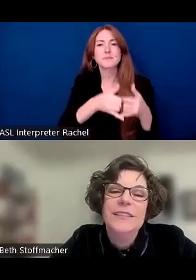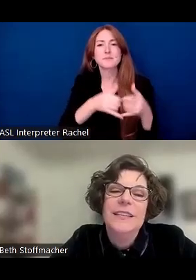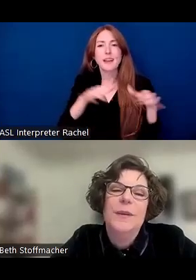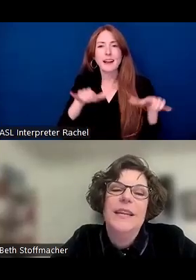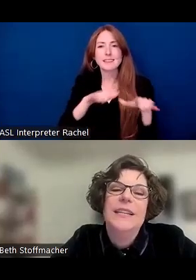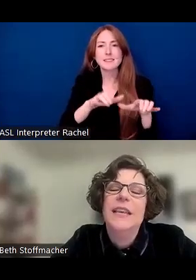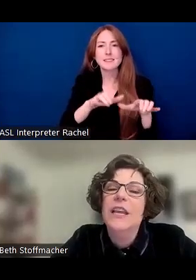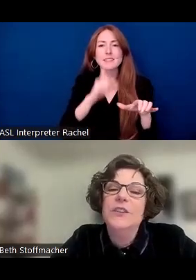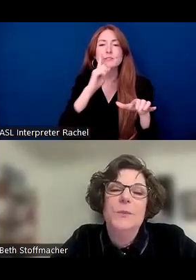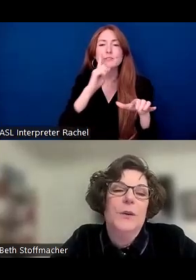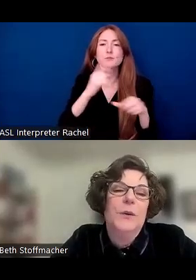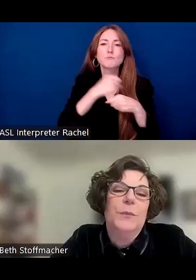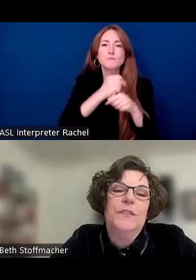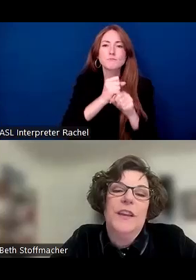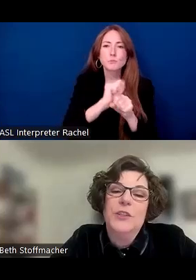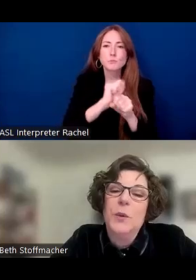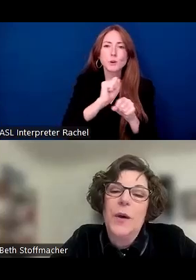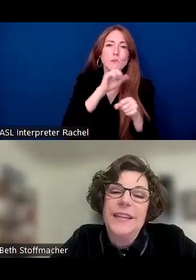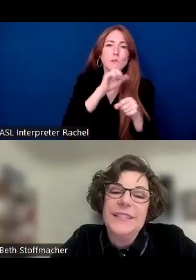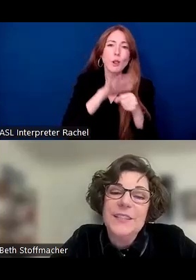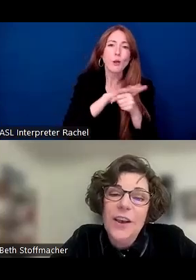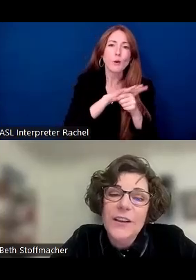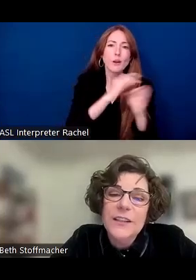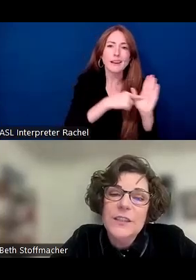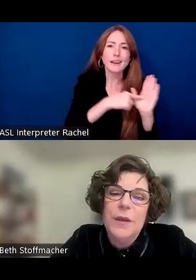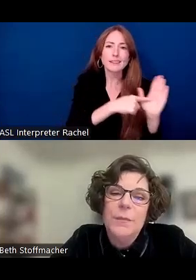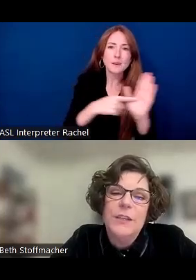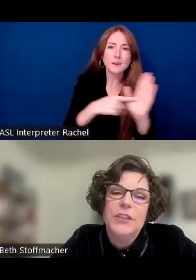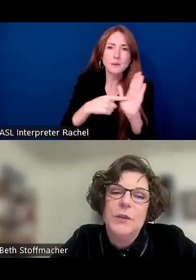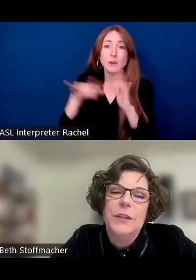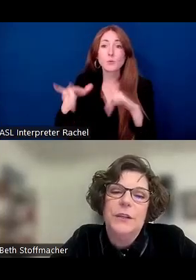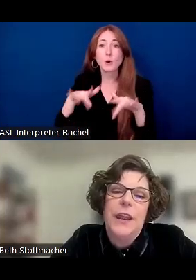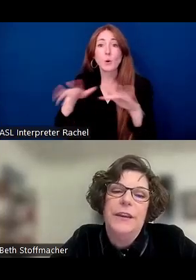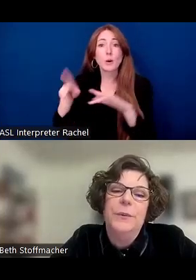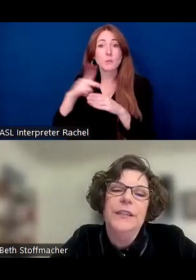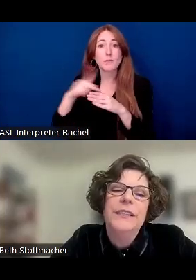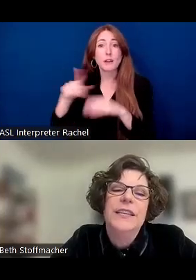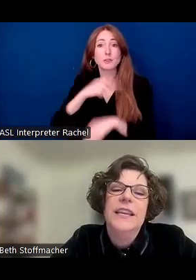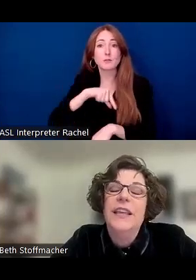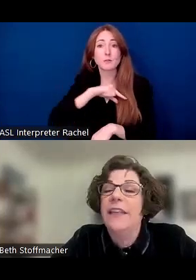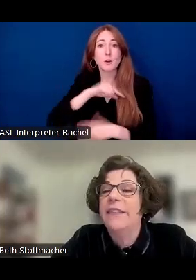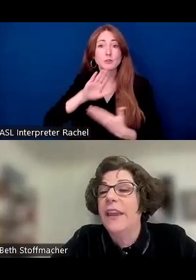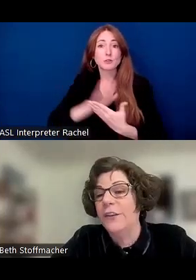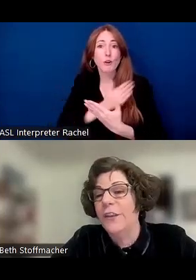exhibits to record professional quality songs, to publish new literary works, and they earned their